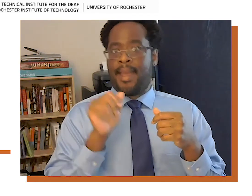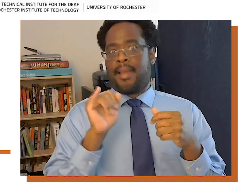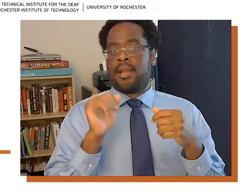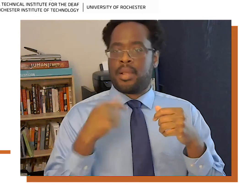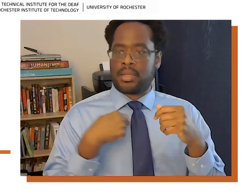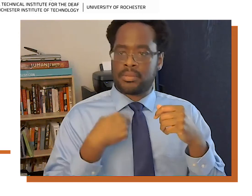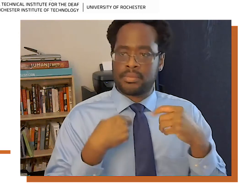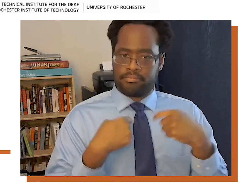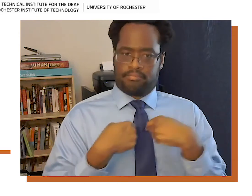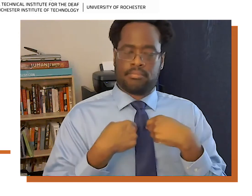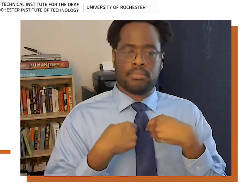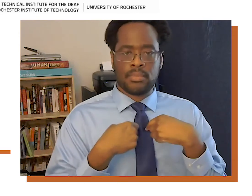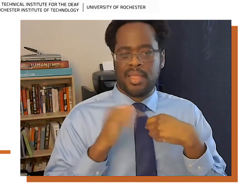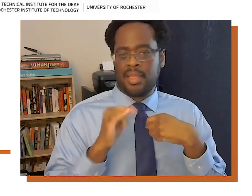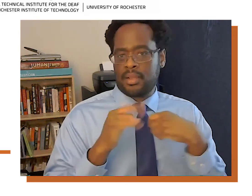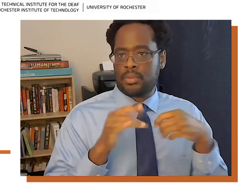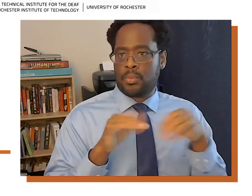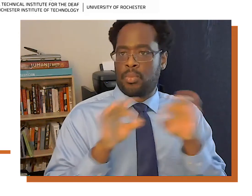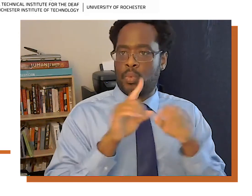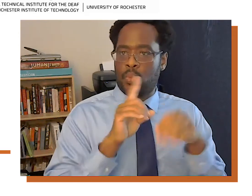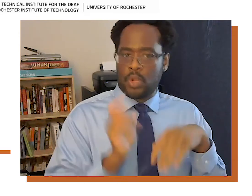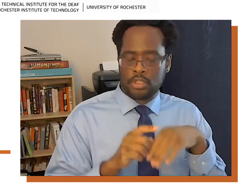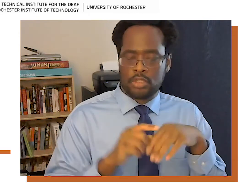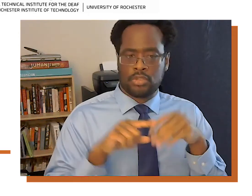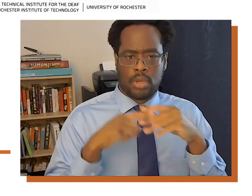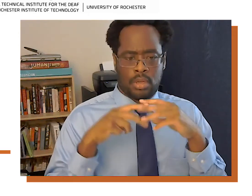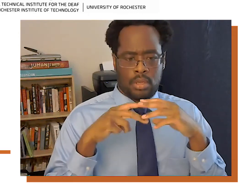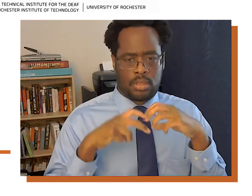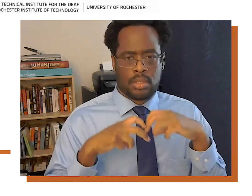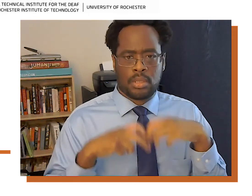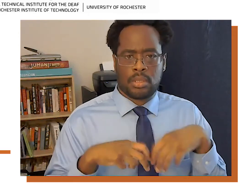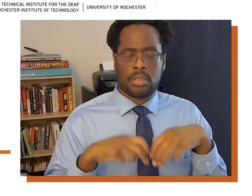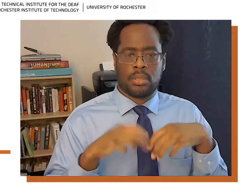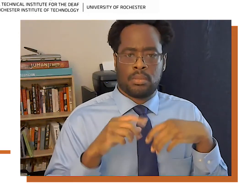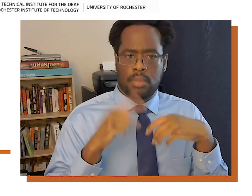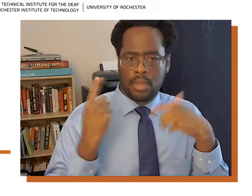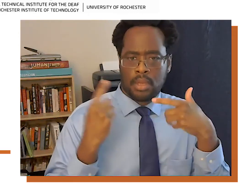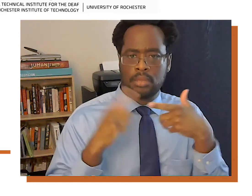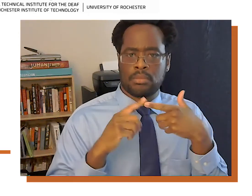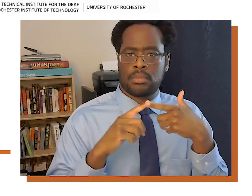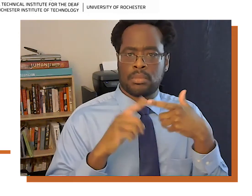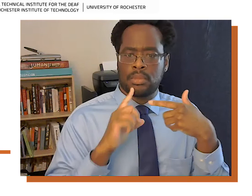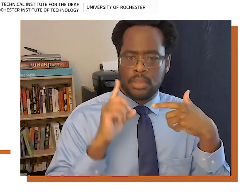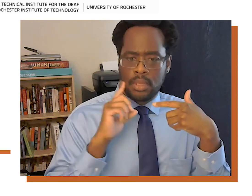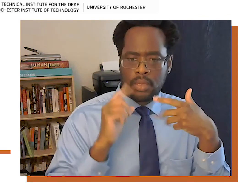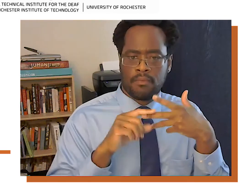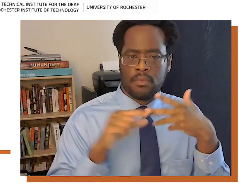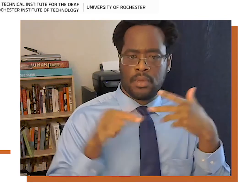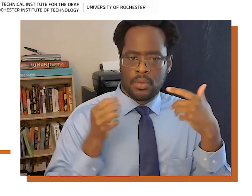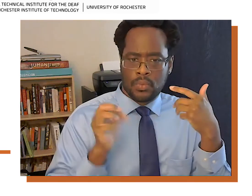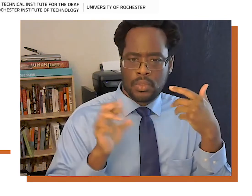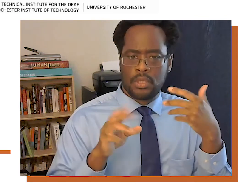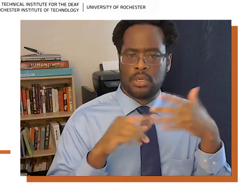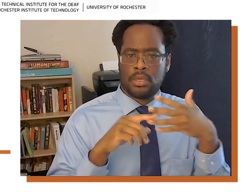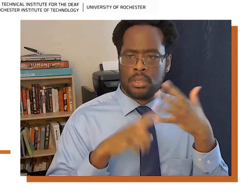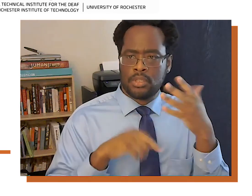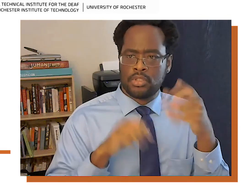and who am I, so I asked myself these questions, and I thought about myself as a Deaf person.